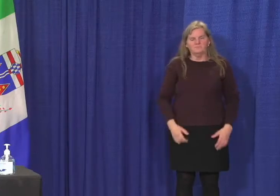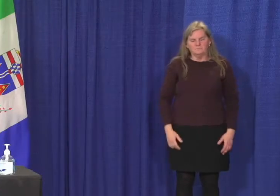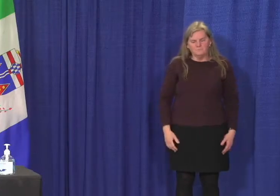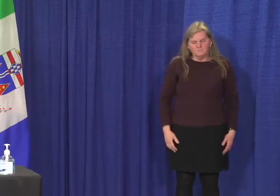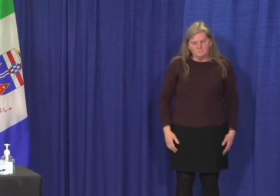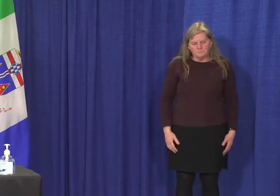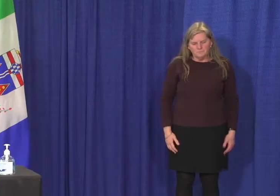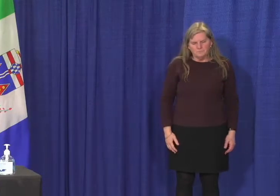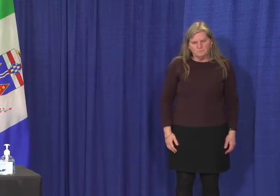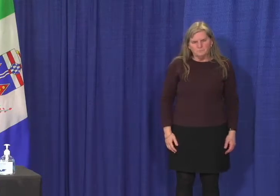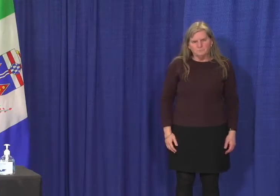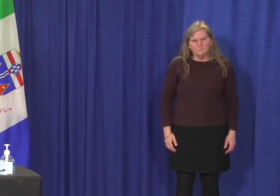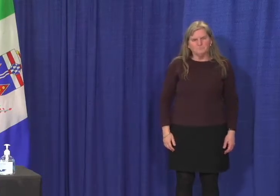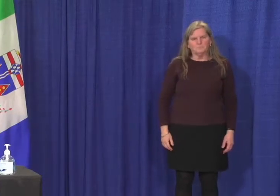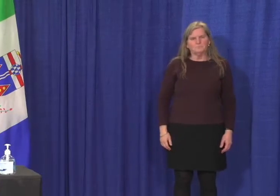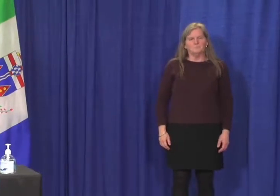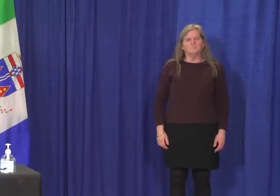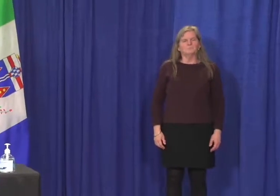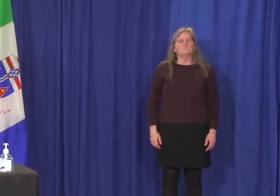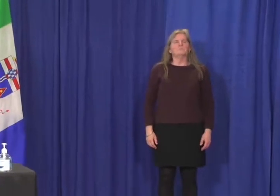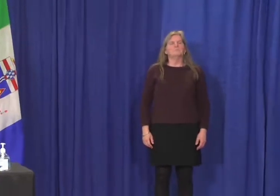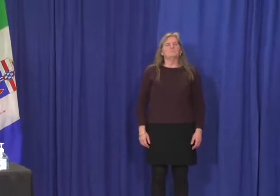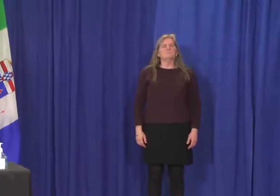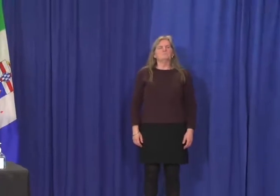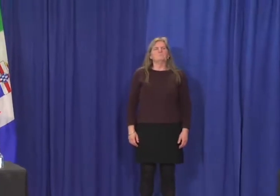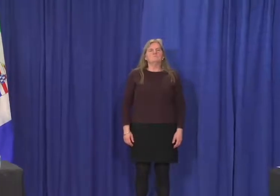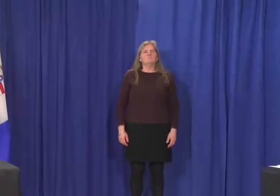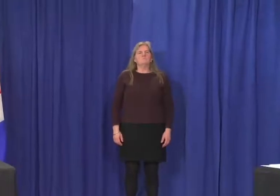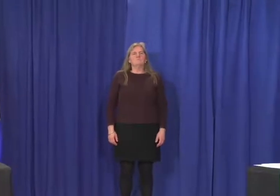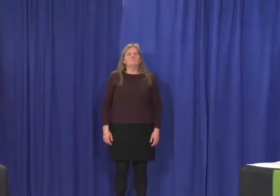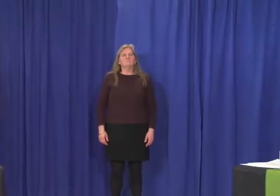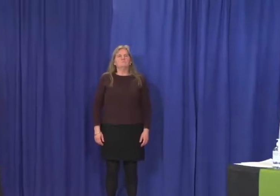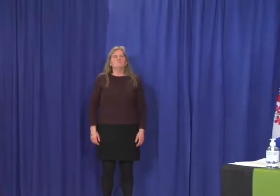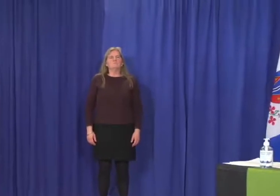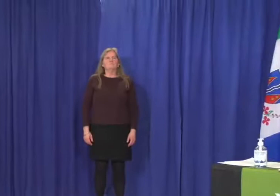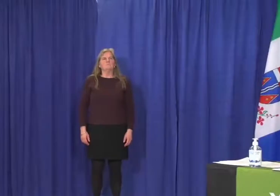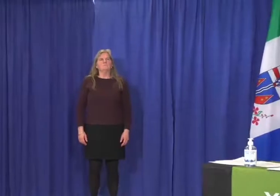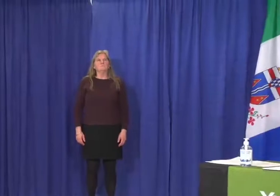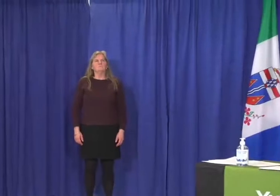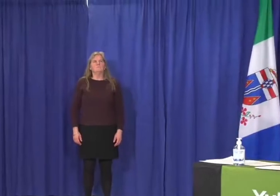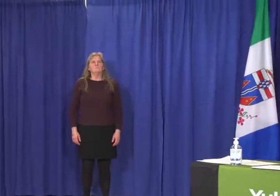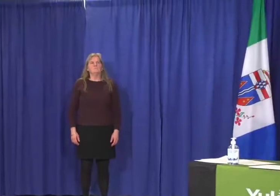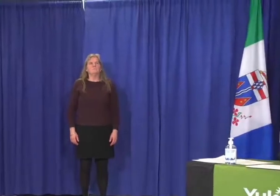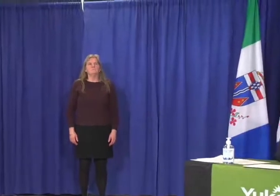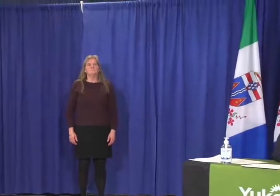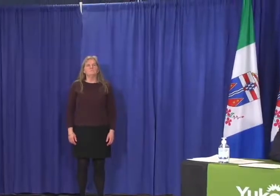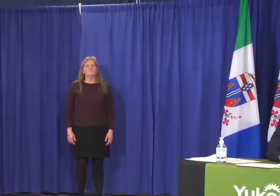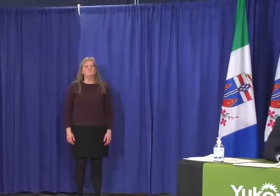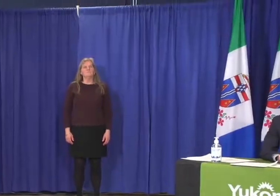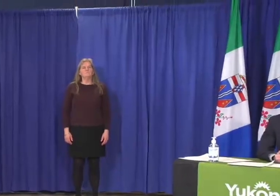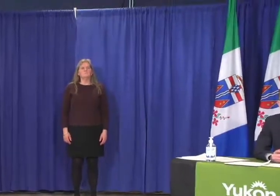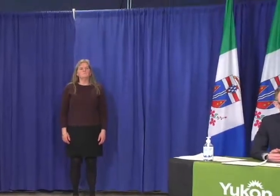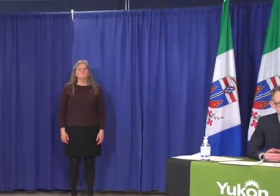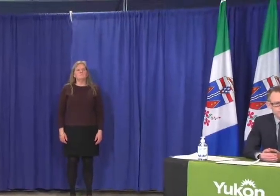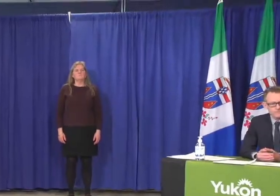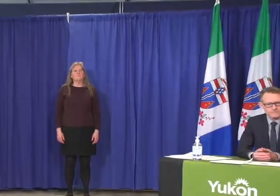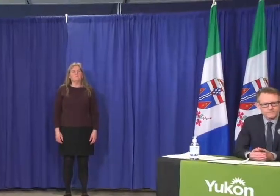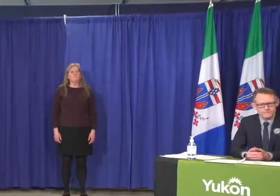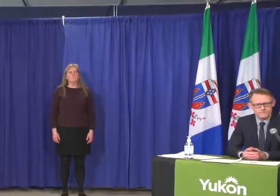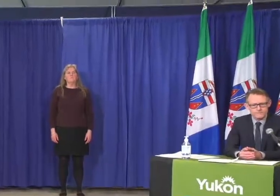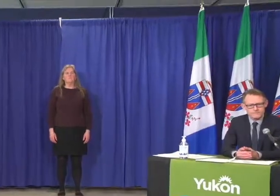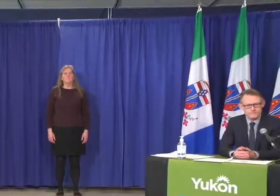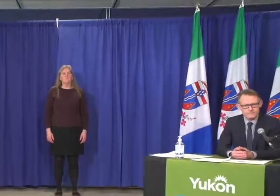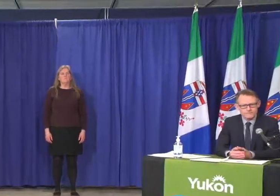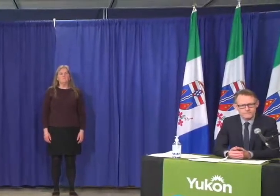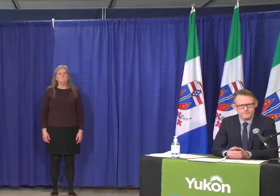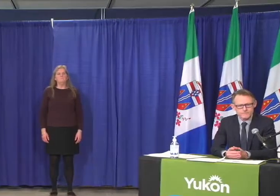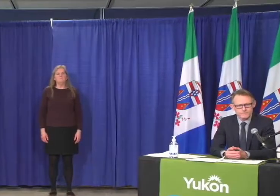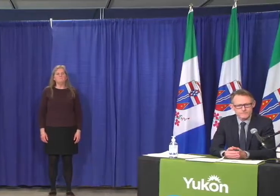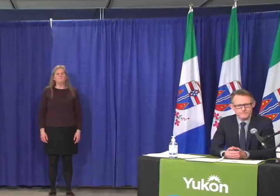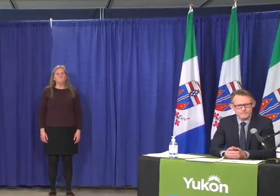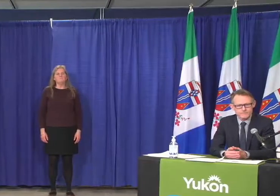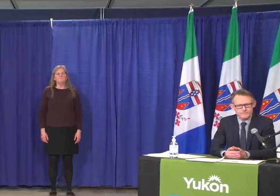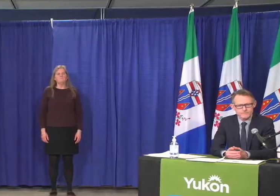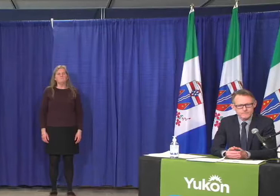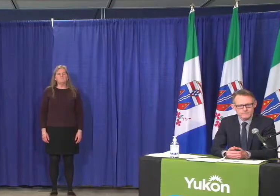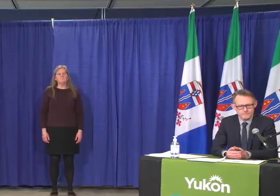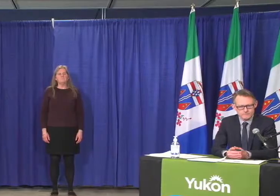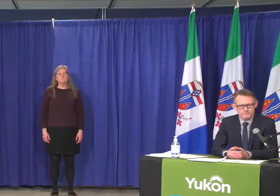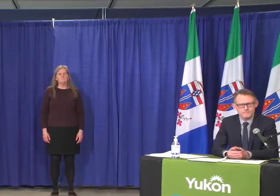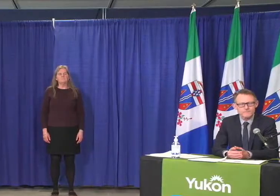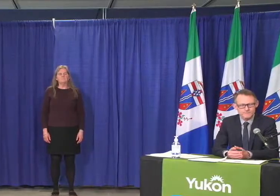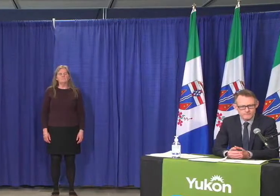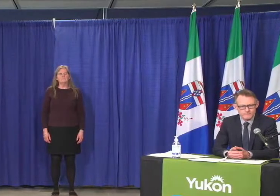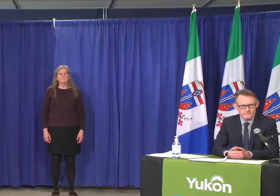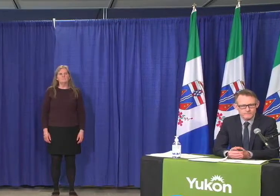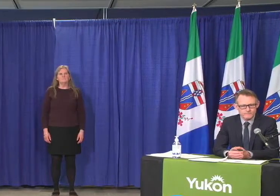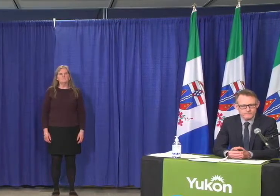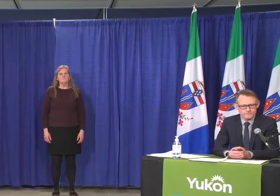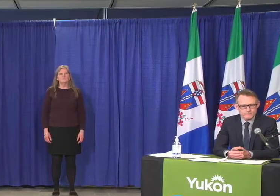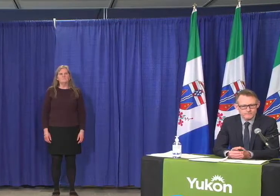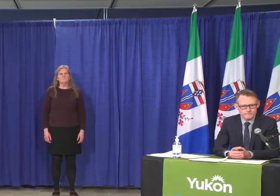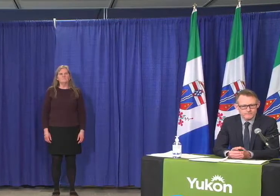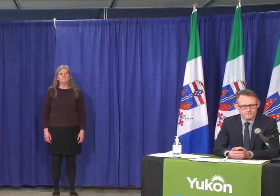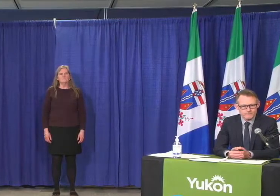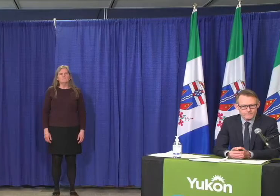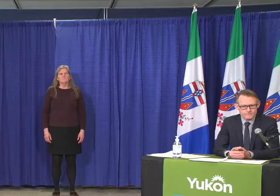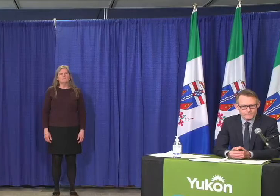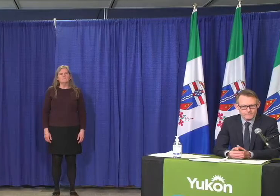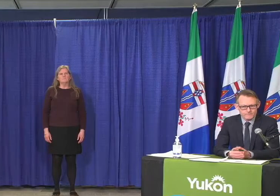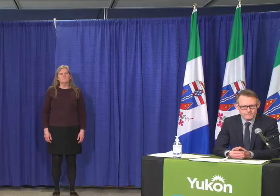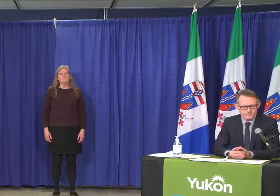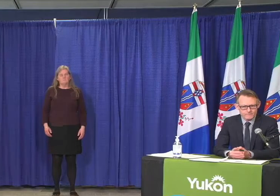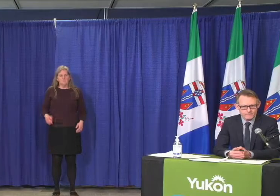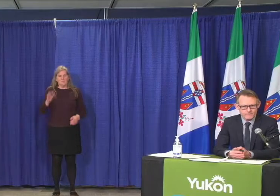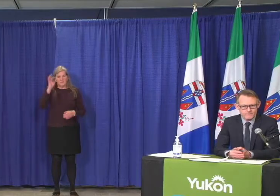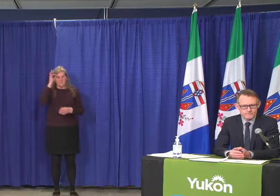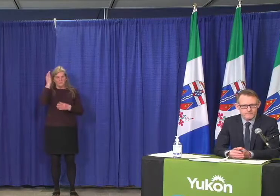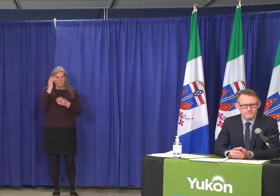[ Speaking French ]